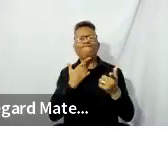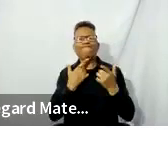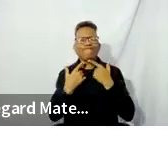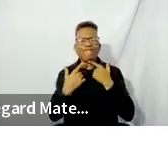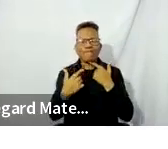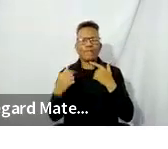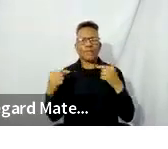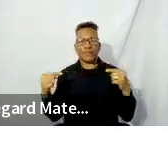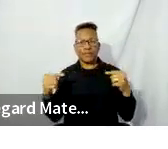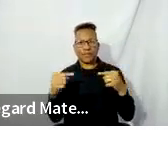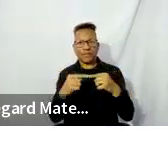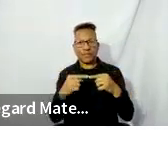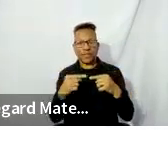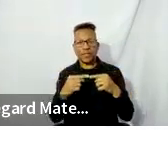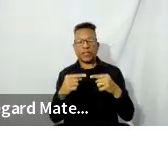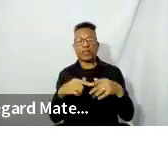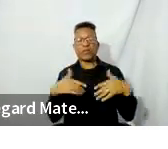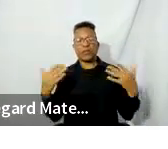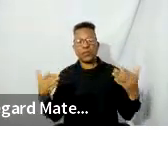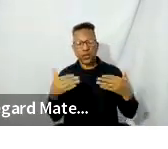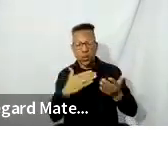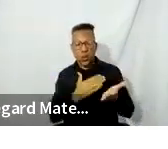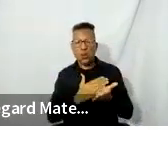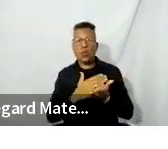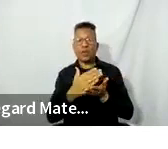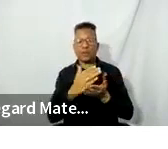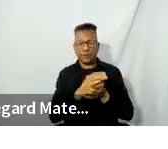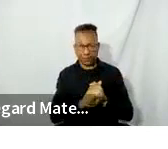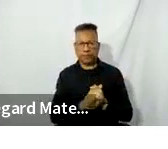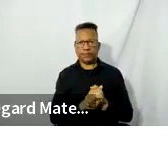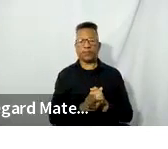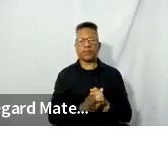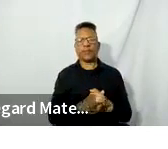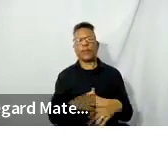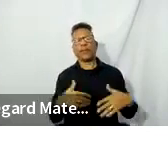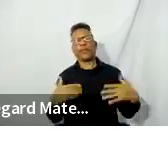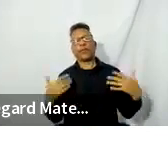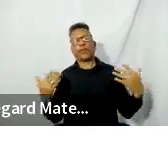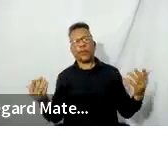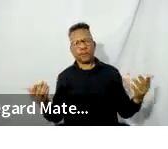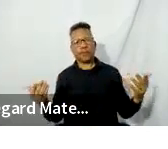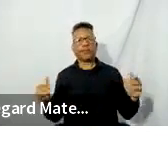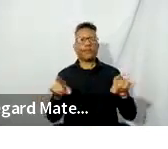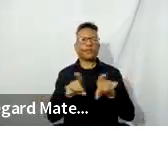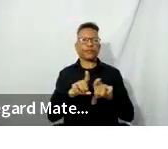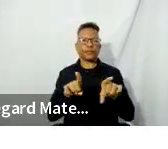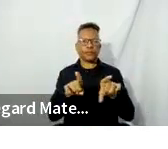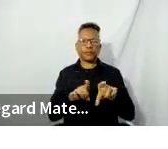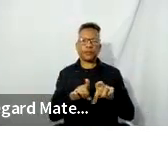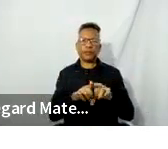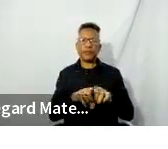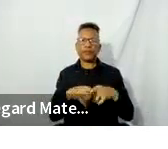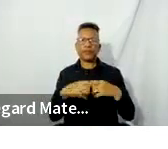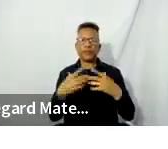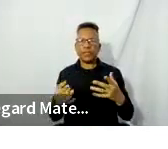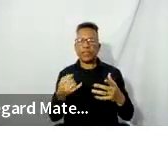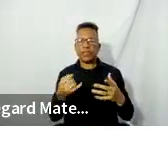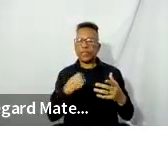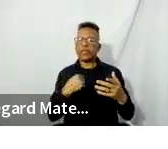d, why the word subordinates d, why the word subordinates most why the word subordinates most. A reaction. What The origin of the power of the word over behavior is in both behavior is in both ontogenesis